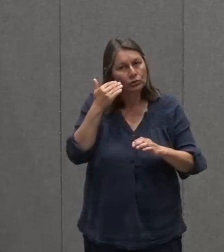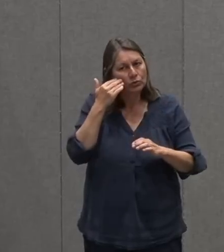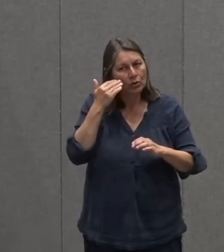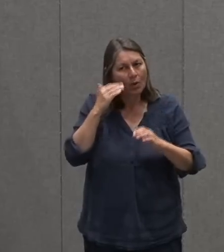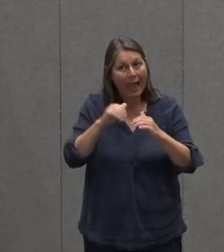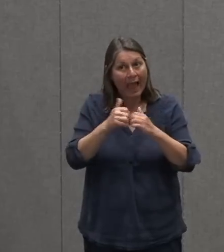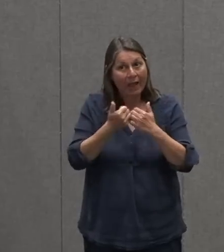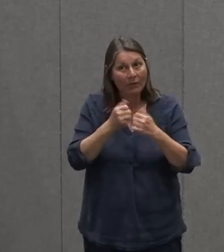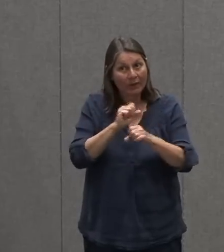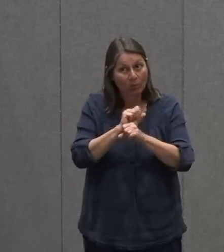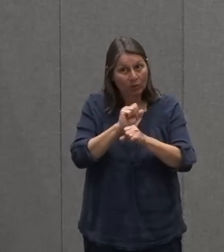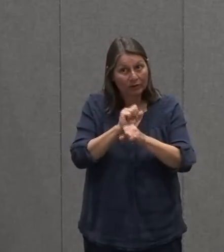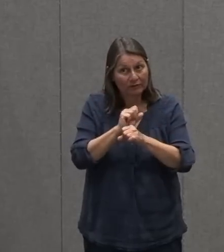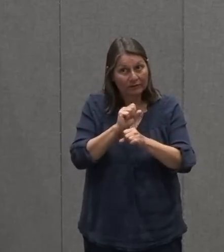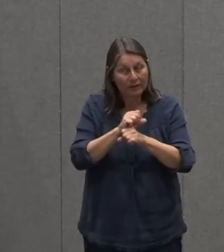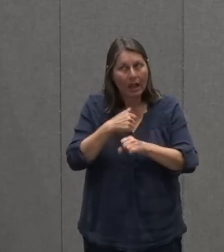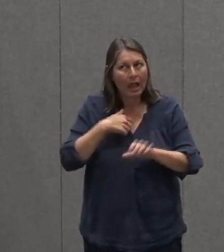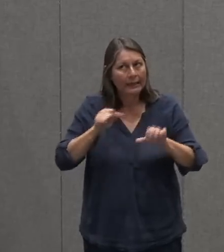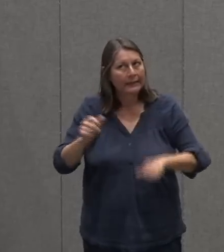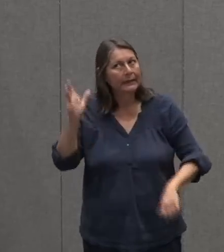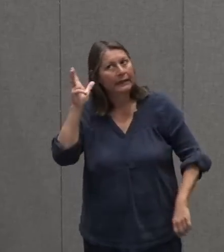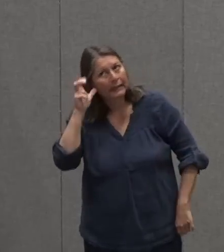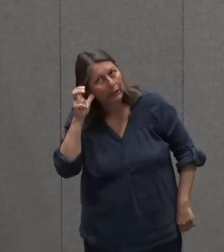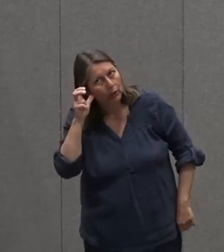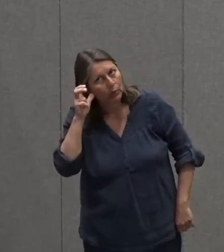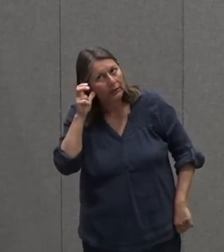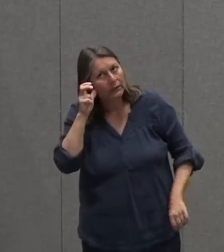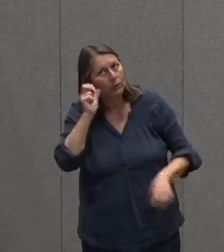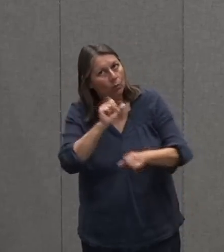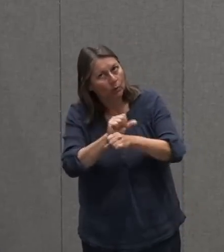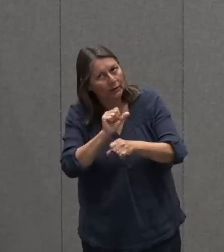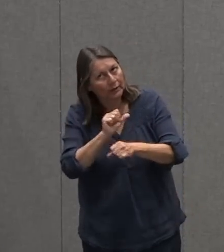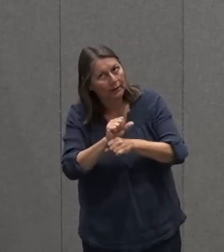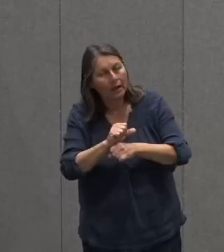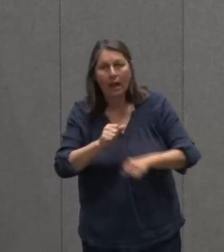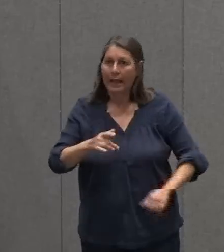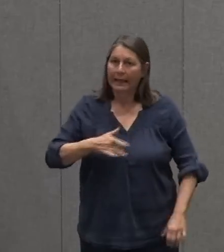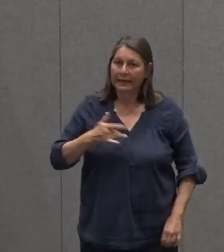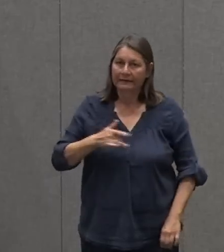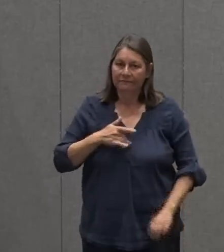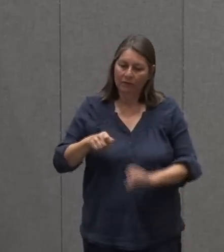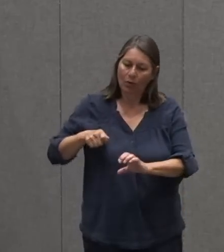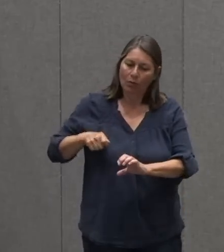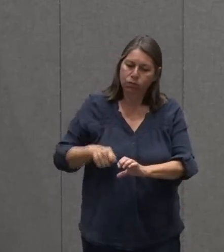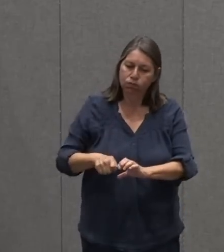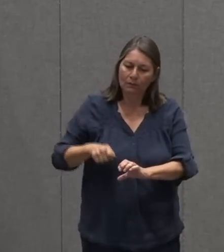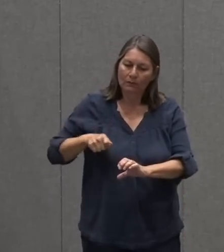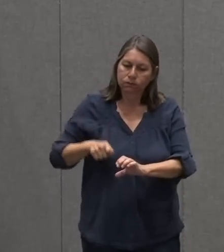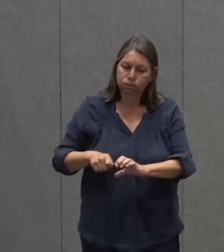I can hear it working. I can feel the gas or the air particles coming out of it.